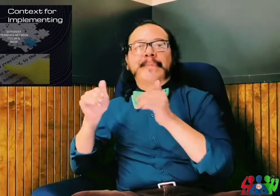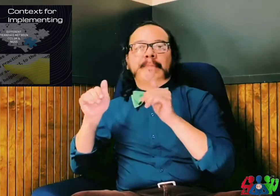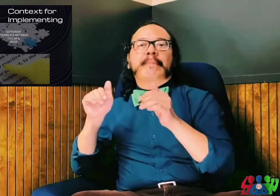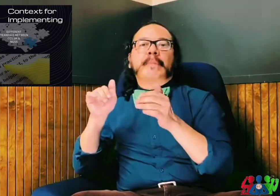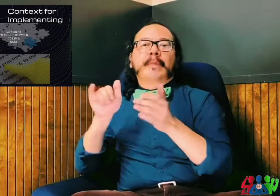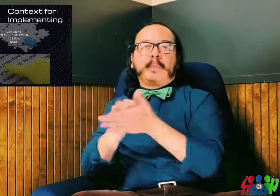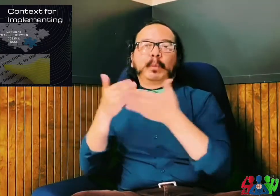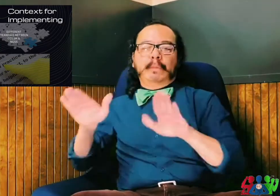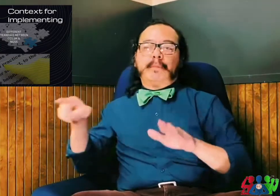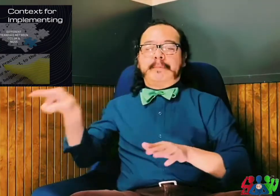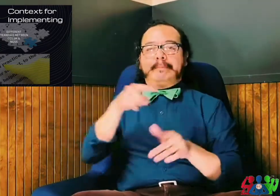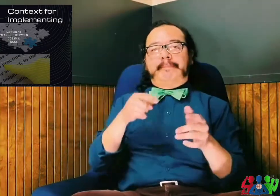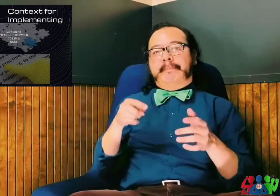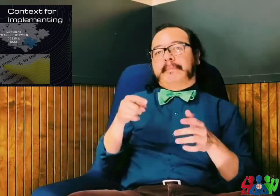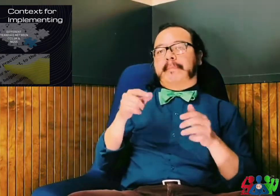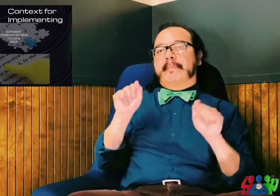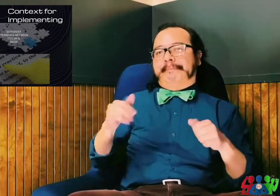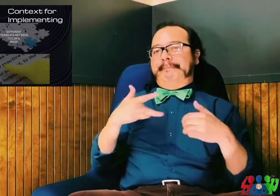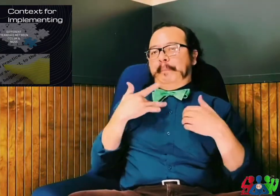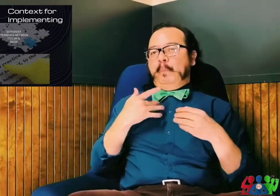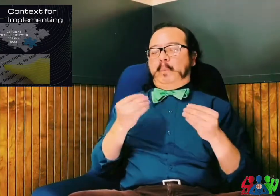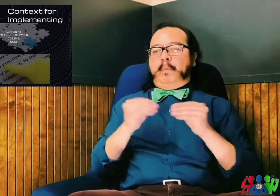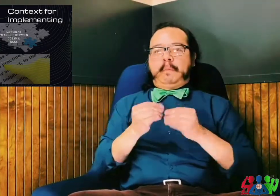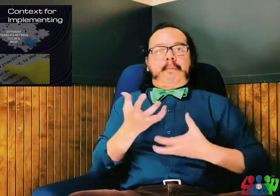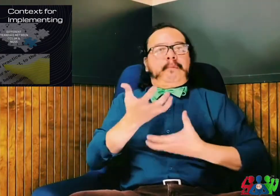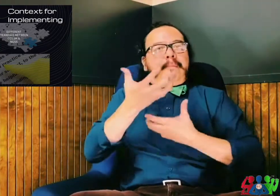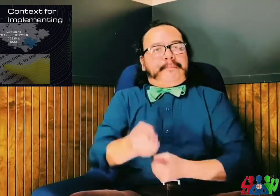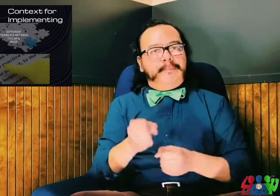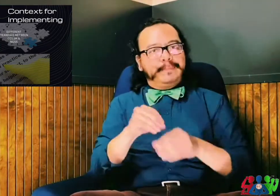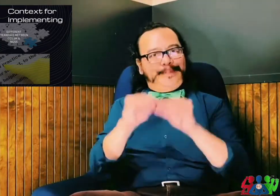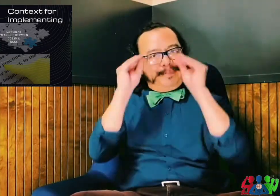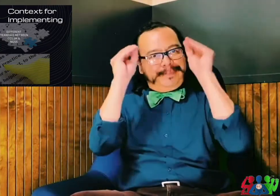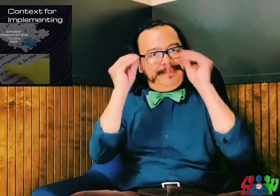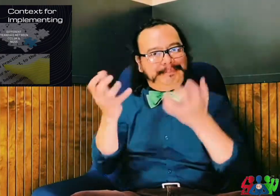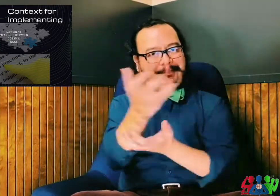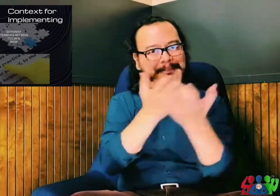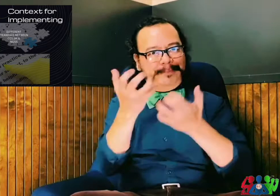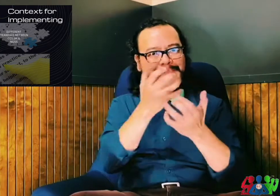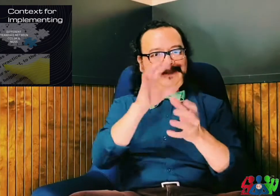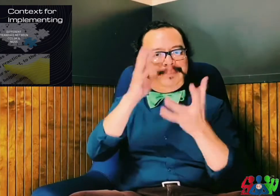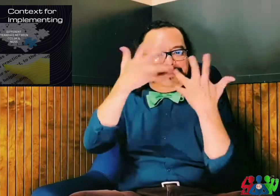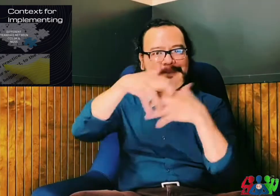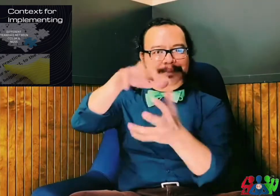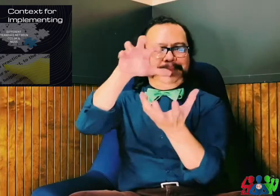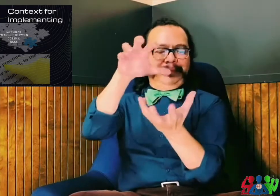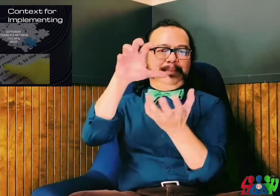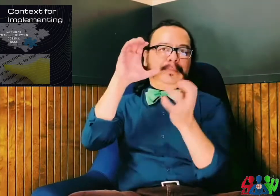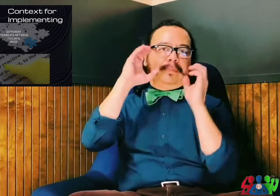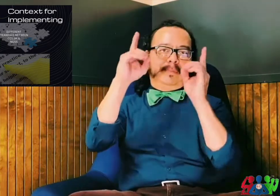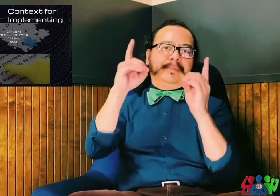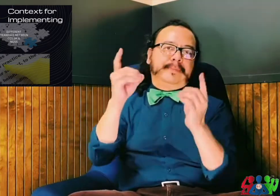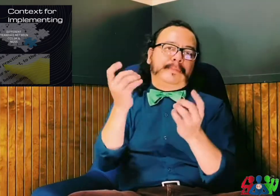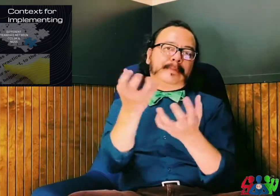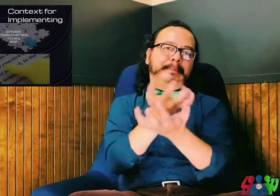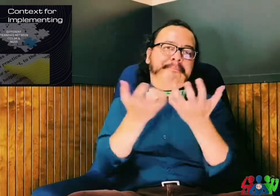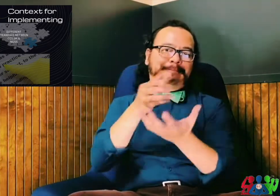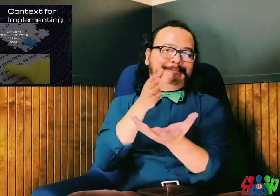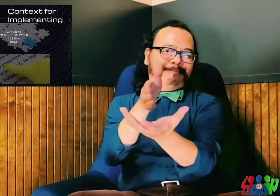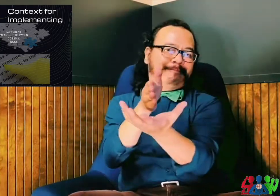Therefore educators of K–12 mathematics and science would gain the confidence in their ability to teach well in the integration of STEM Education.